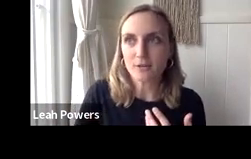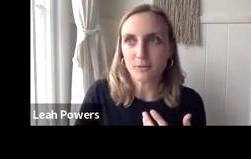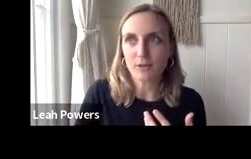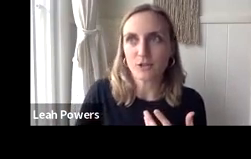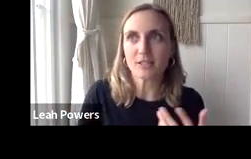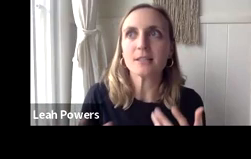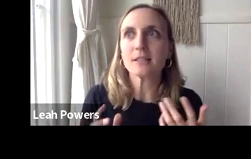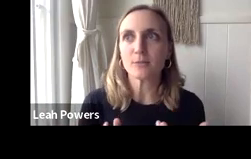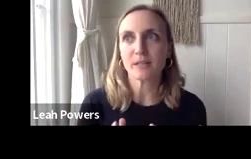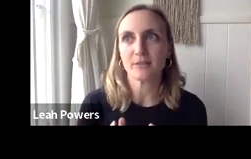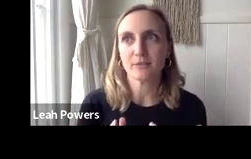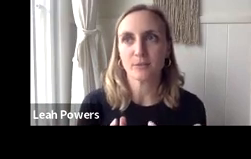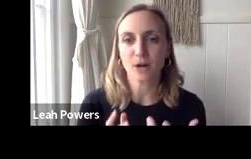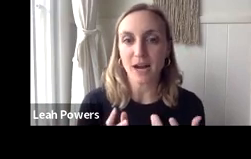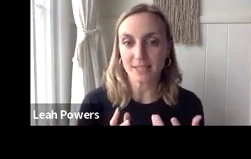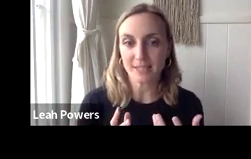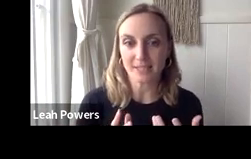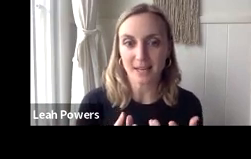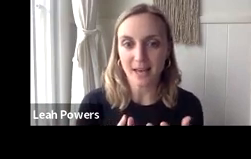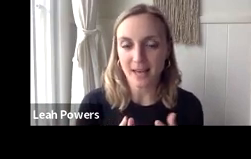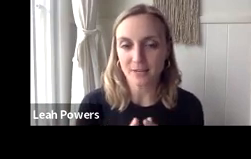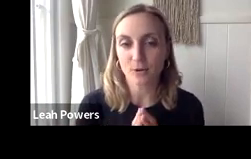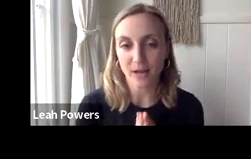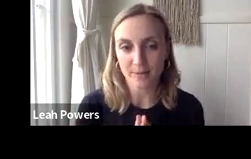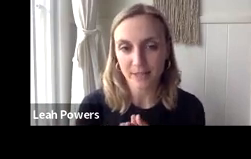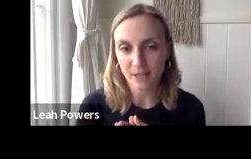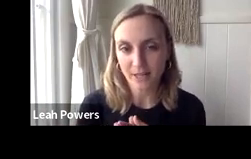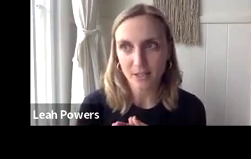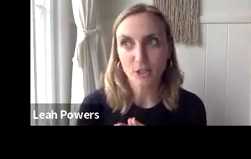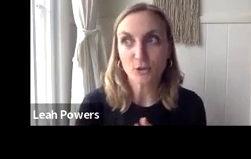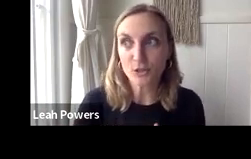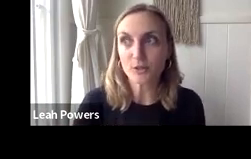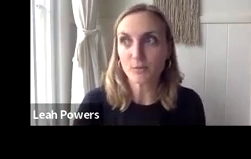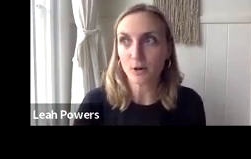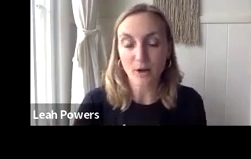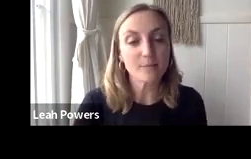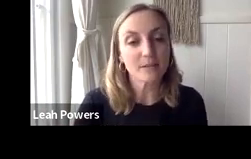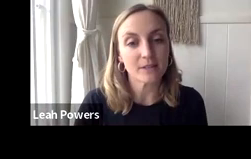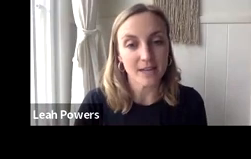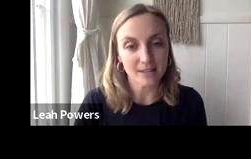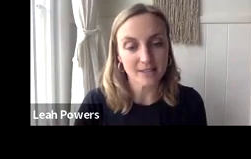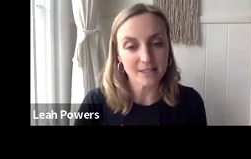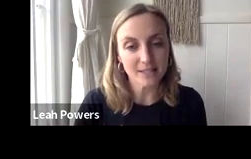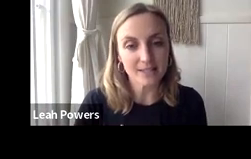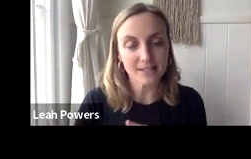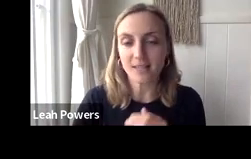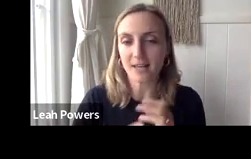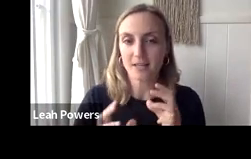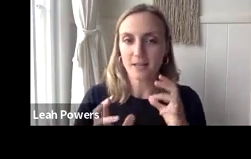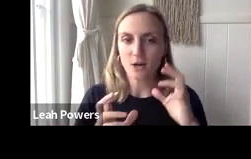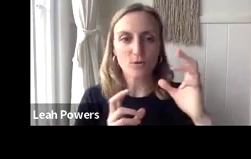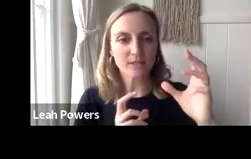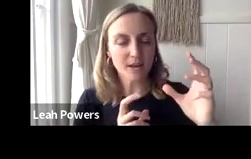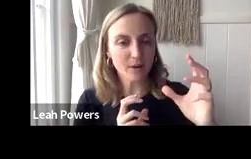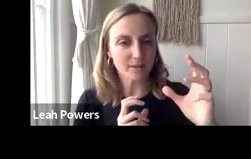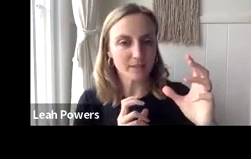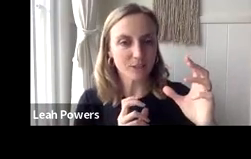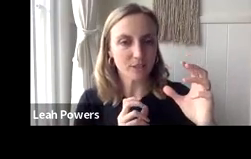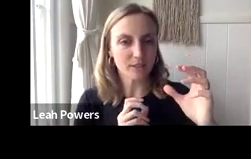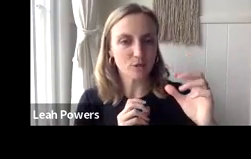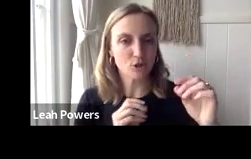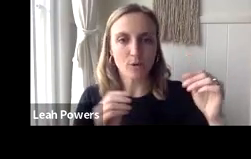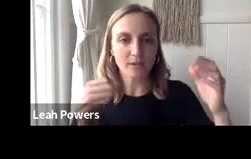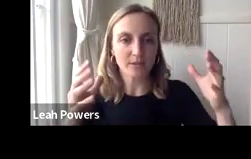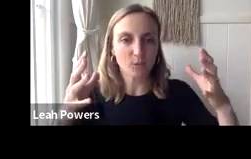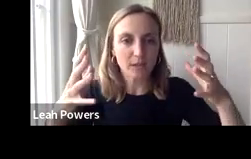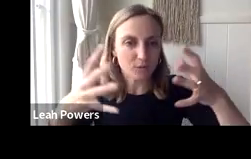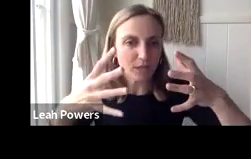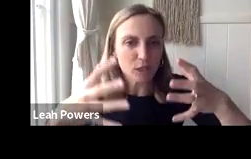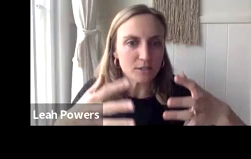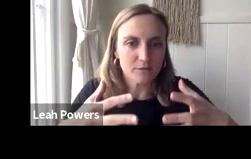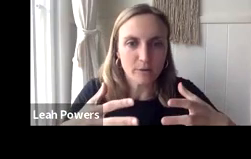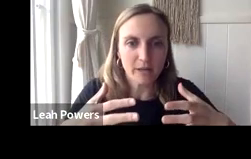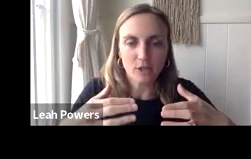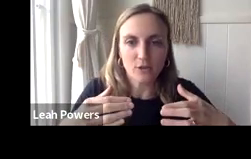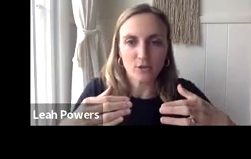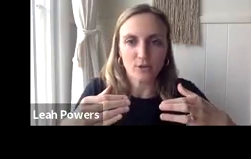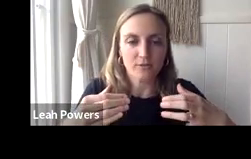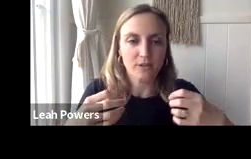Leah: with just a little bit of practice and vocabulary, you can do it quite a bit of analysis and see that "Oh, this camera angle is actually showing that they're really, it's really claustrophobic, you know, they're sort of.